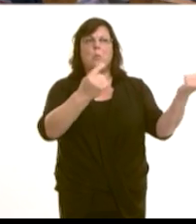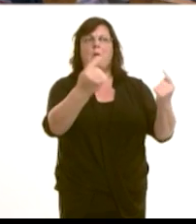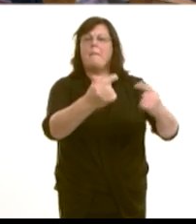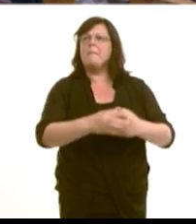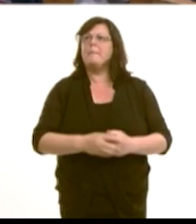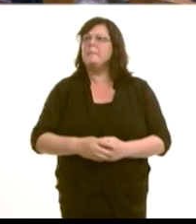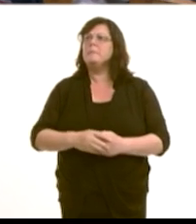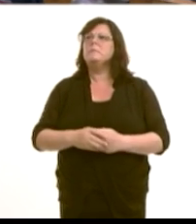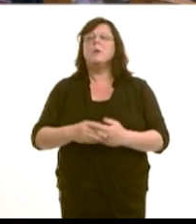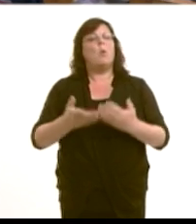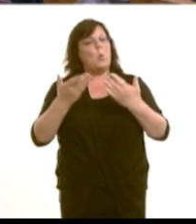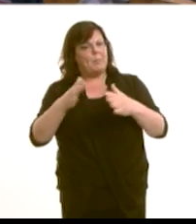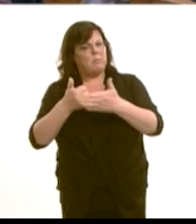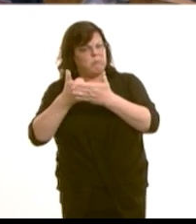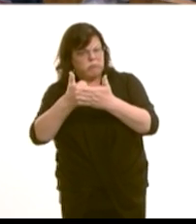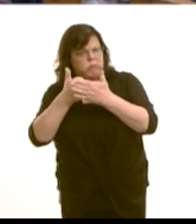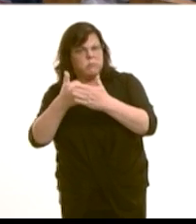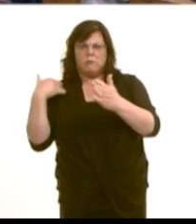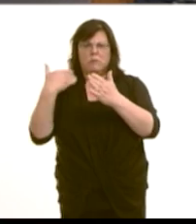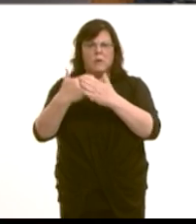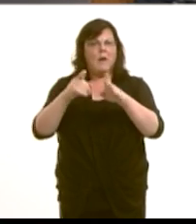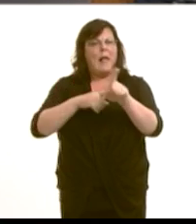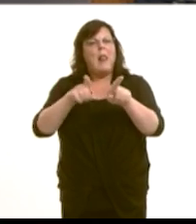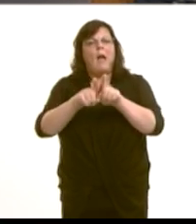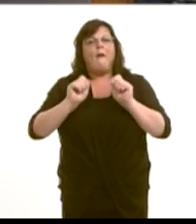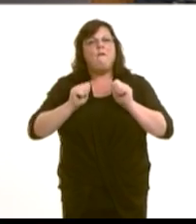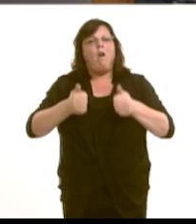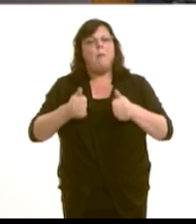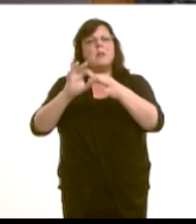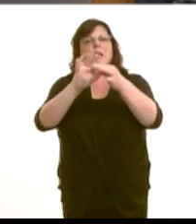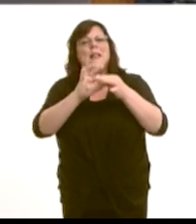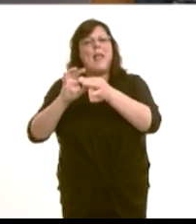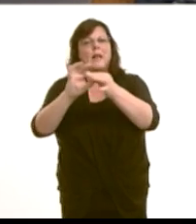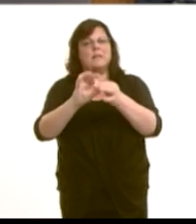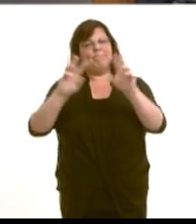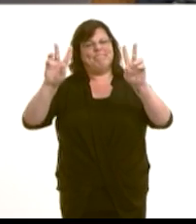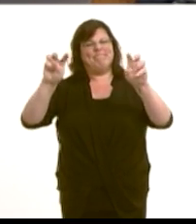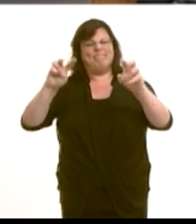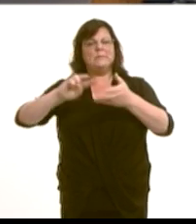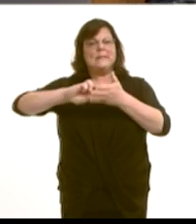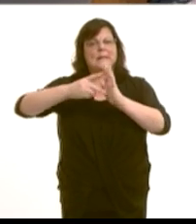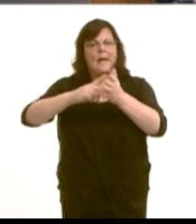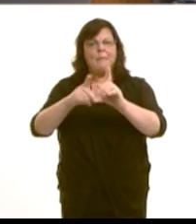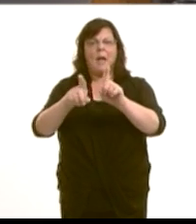few years through schemes such as Farming Connect and through the rural development plan.